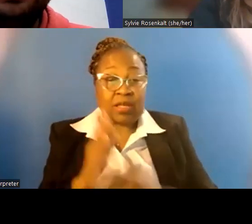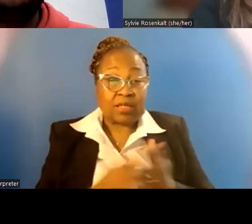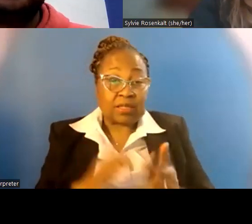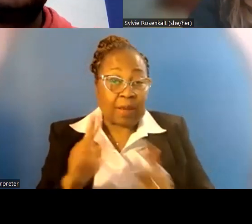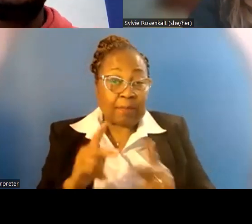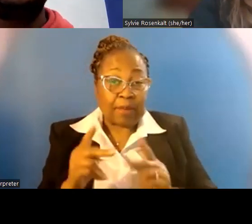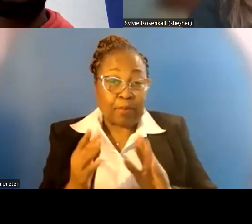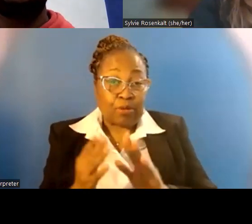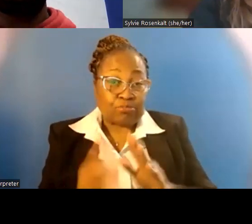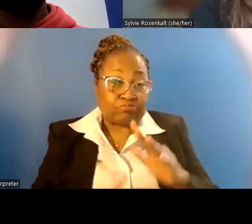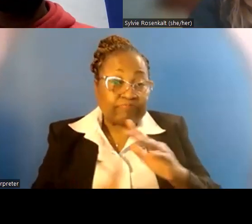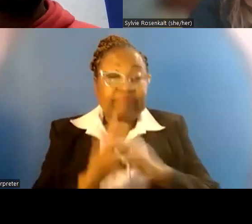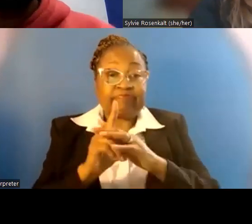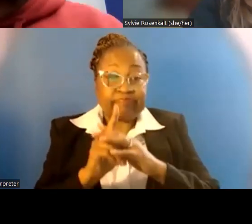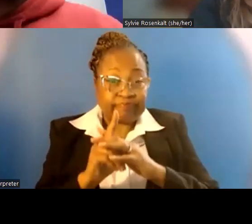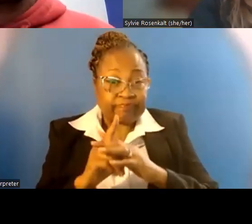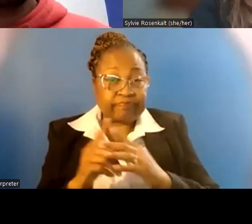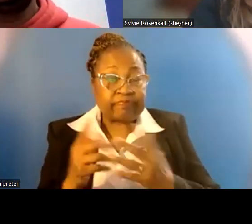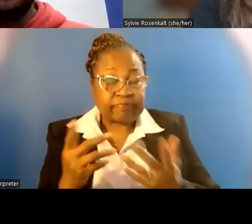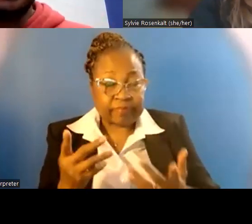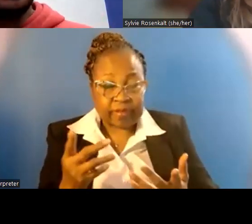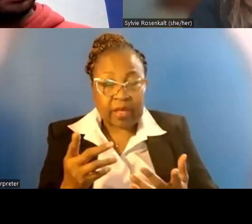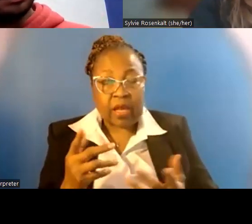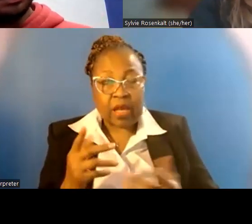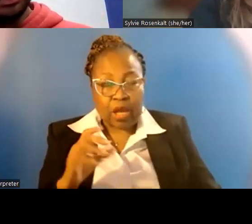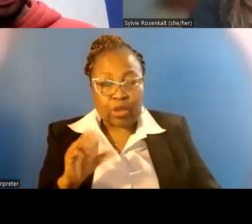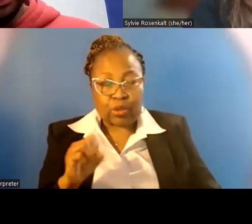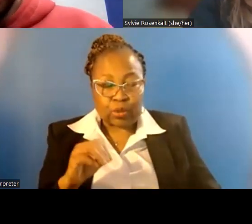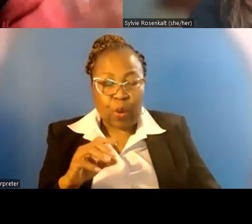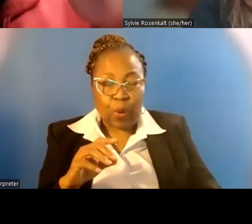from and yeah it was pretty informal